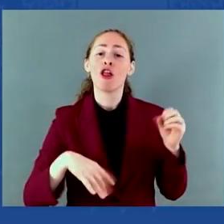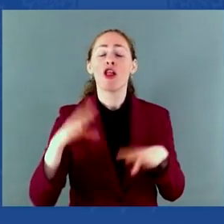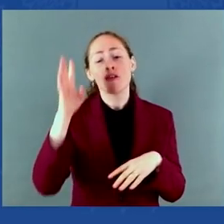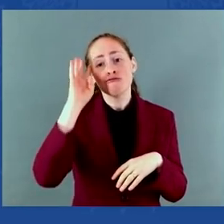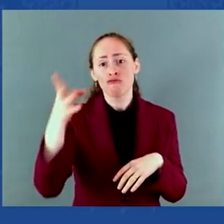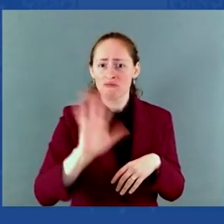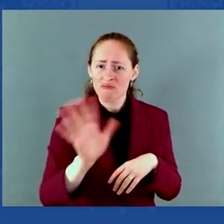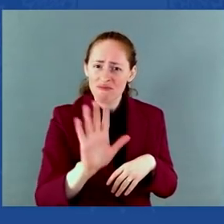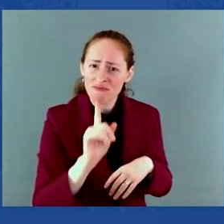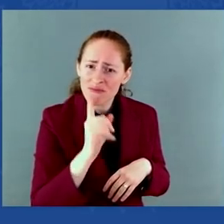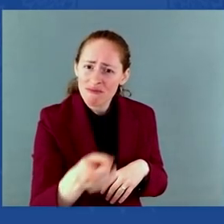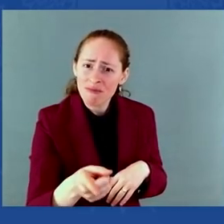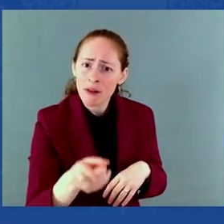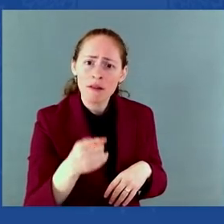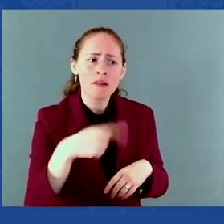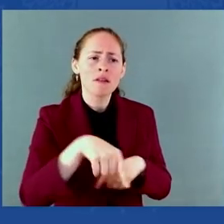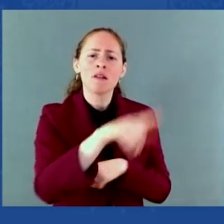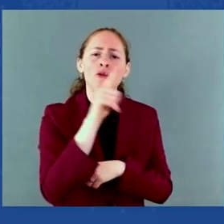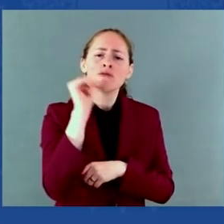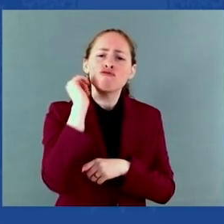Conversations around those kitchen tables that are both